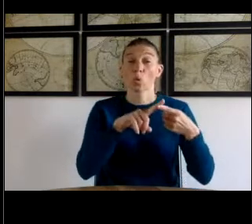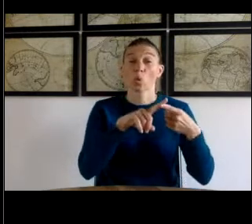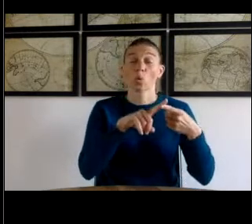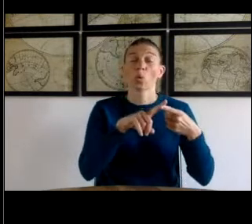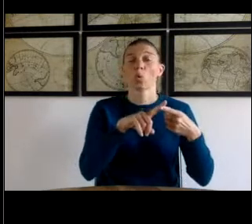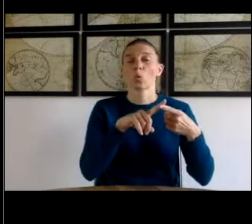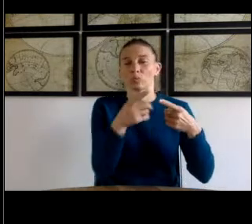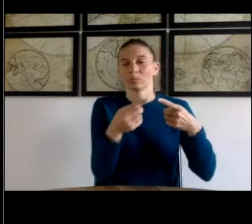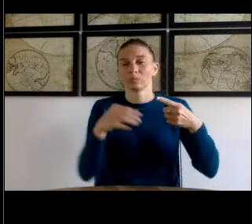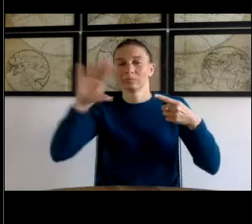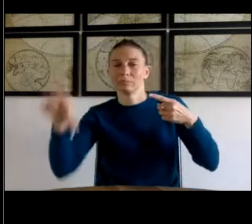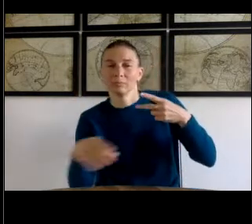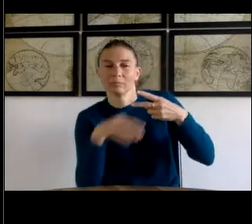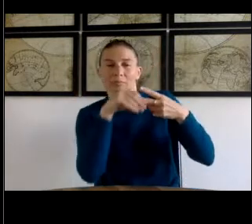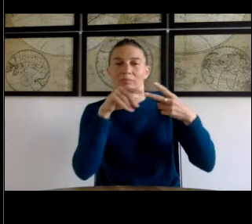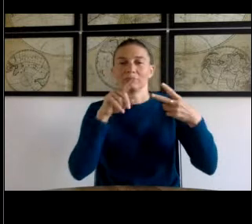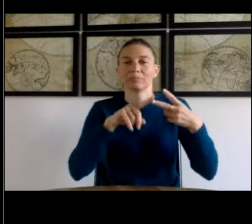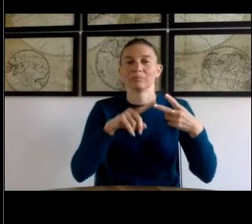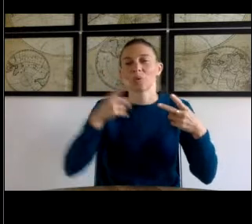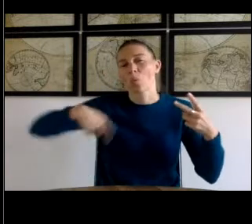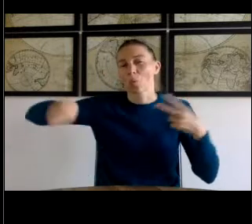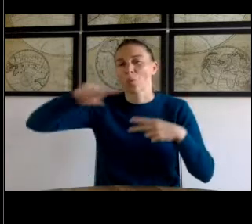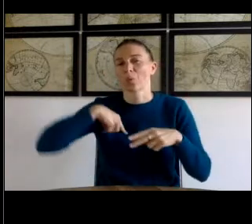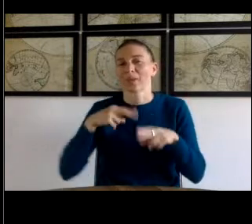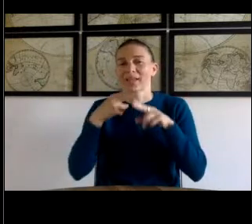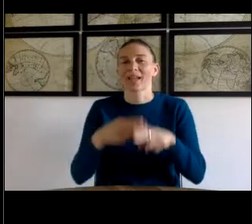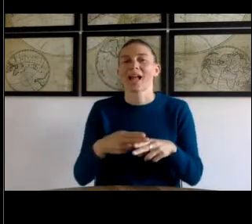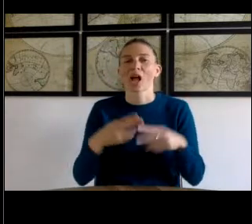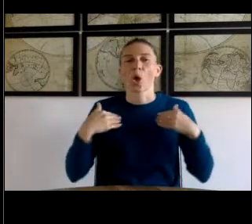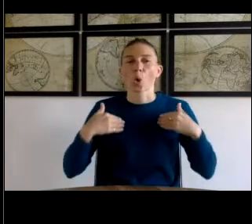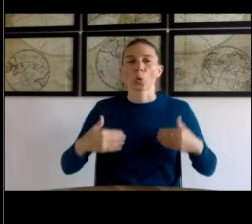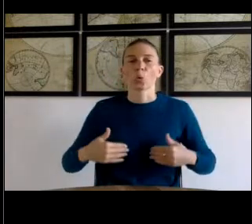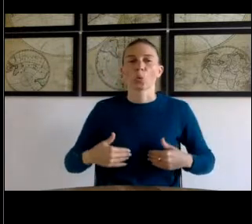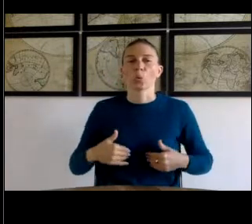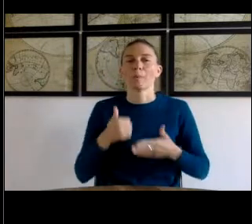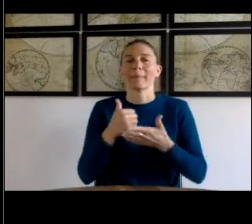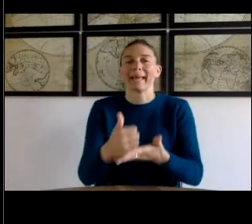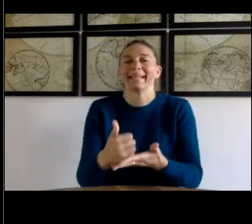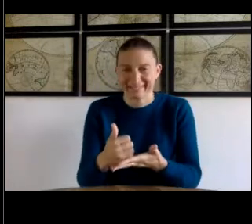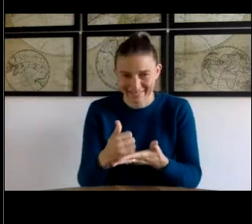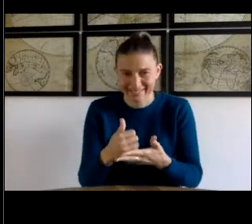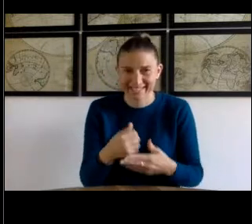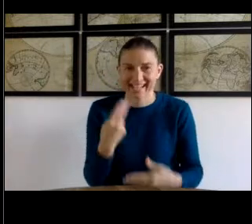We call it HUMAID, we think it's easier to remember.